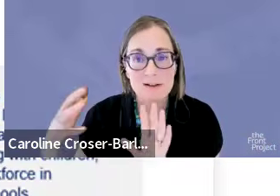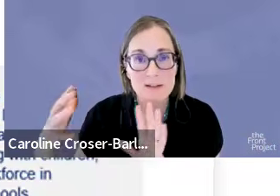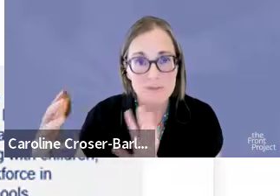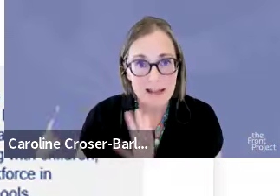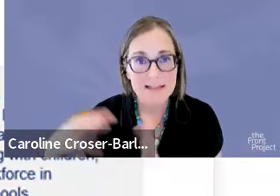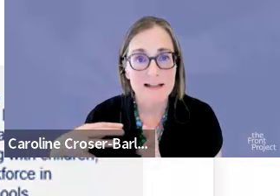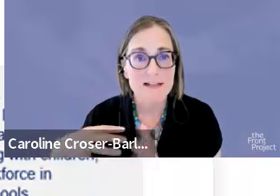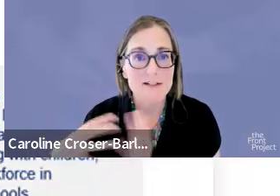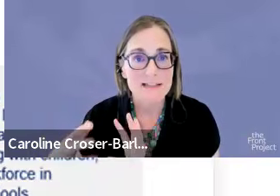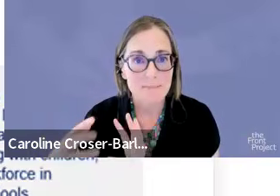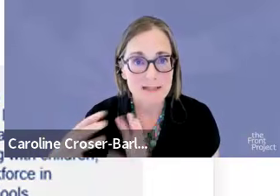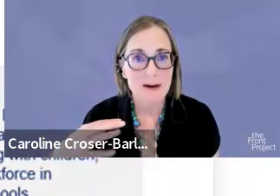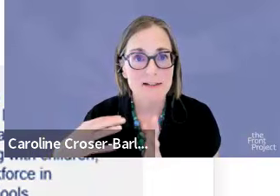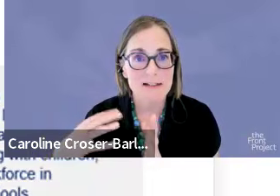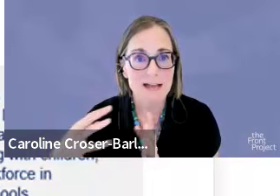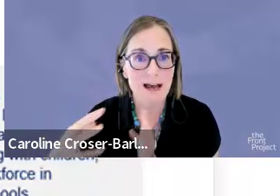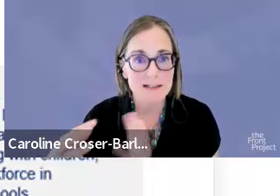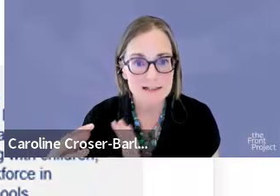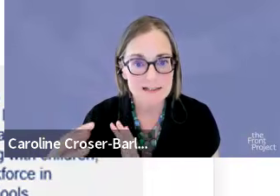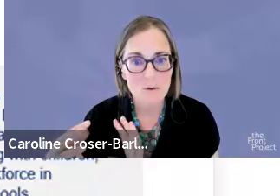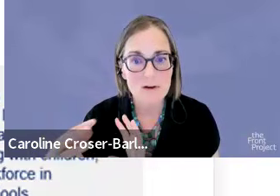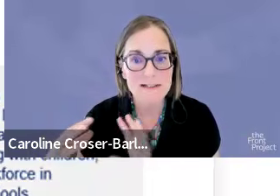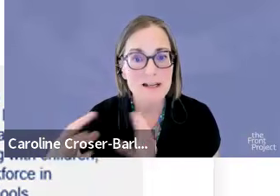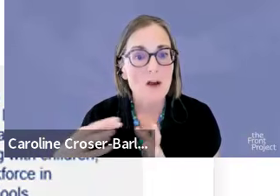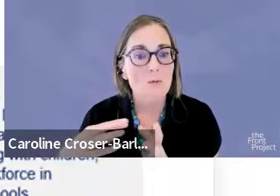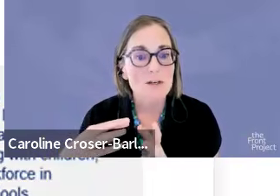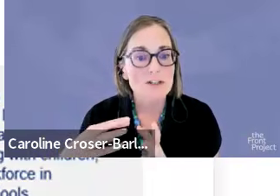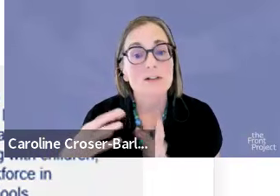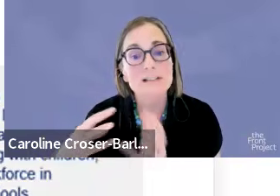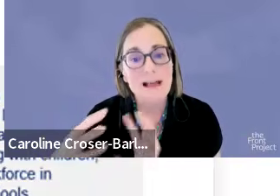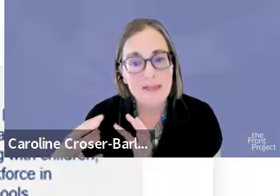there's - on the right-hand side you see this best practice targeted supports, which includes